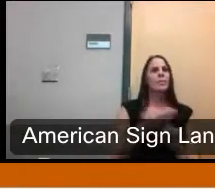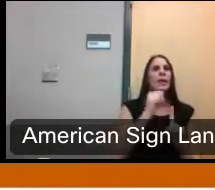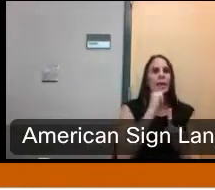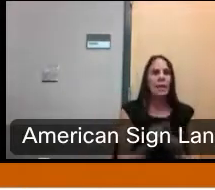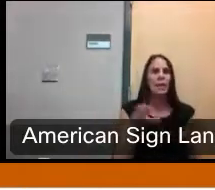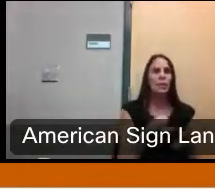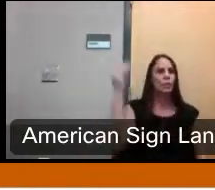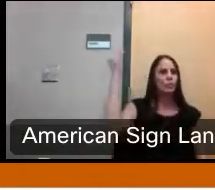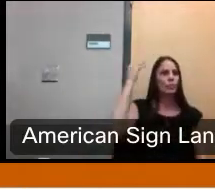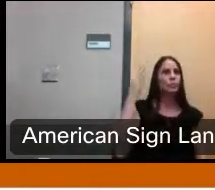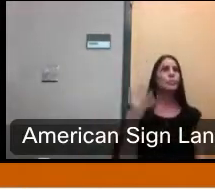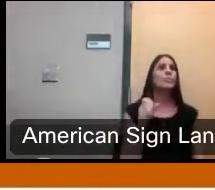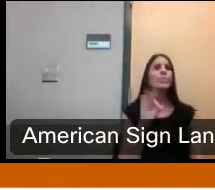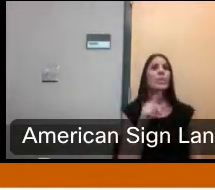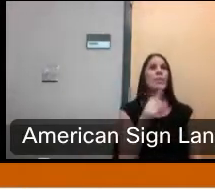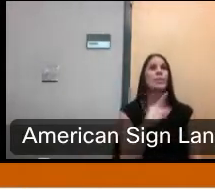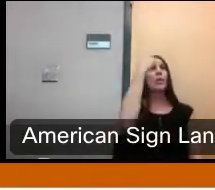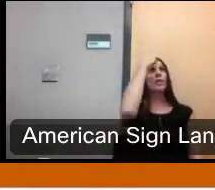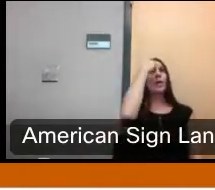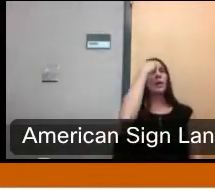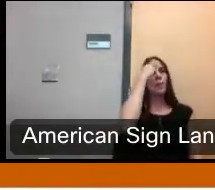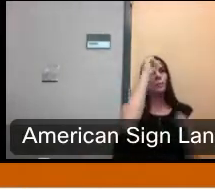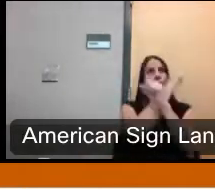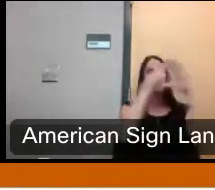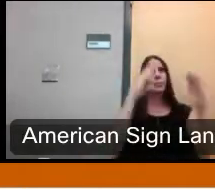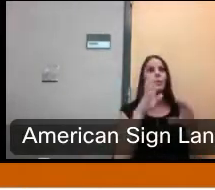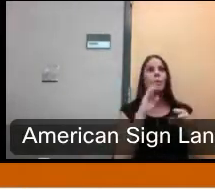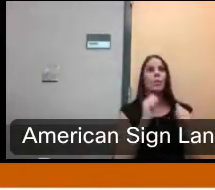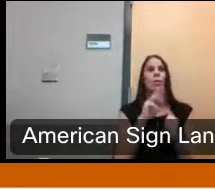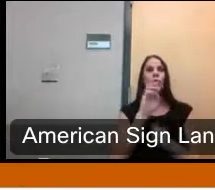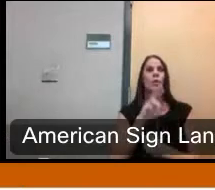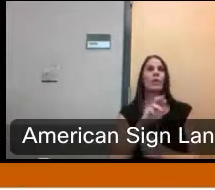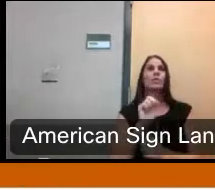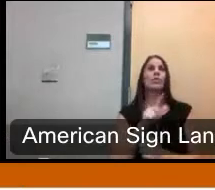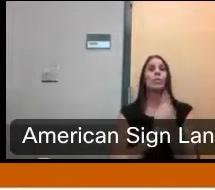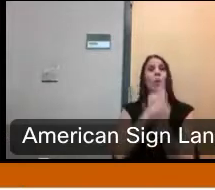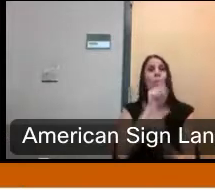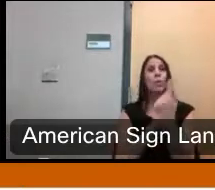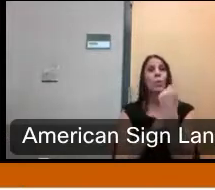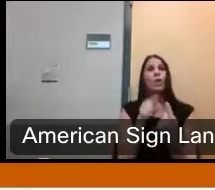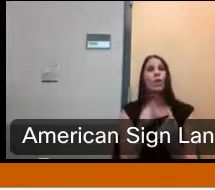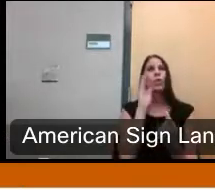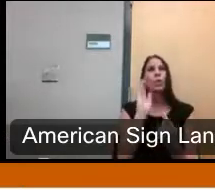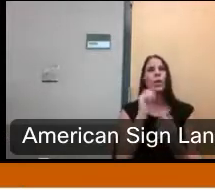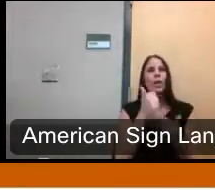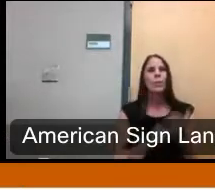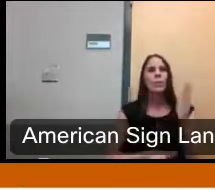and think about talking to Rachel That will reach a lot of people who are a lot like Rachel and so it's not perfectly